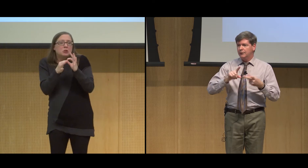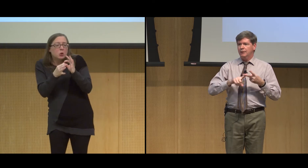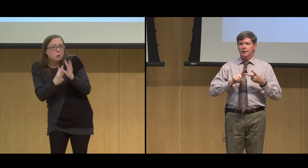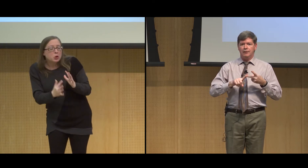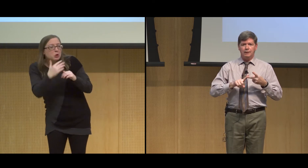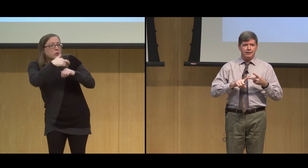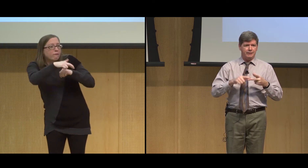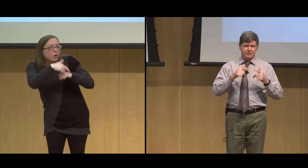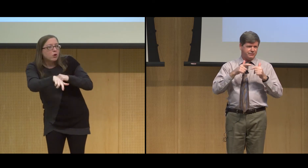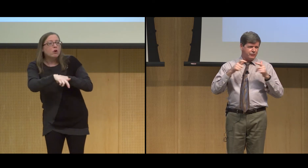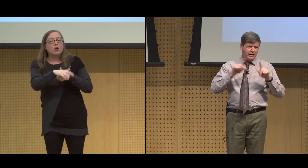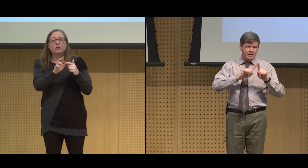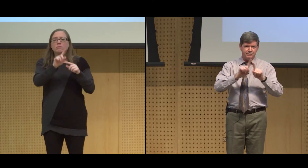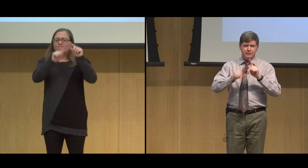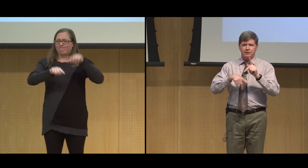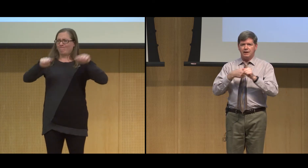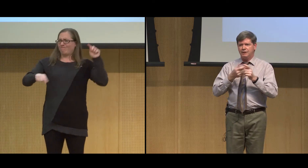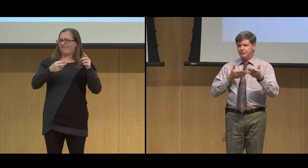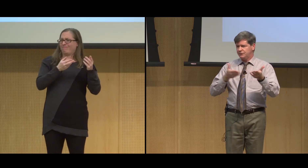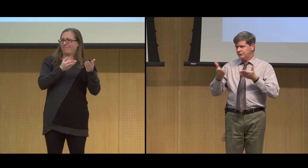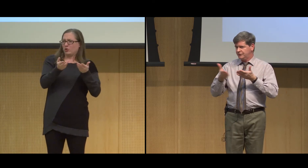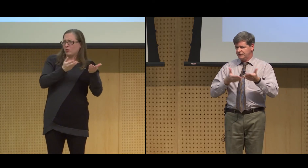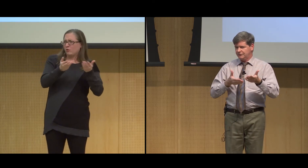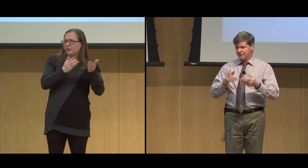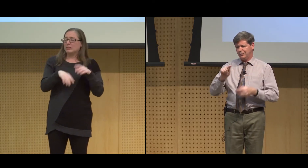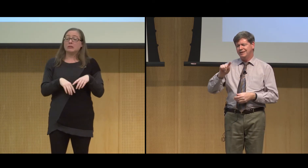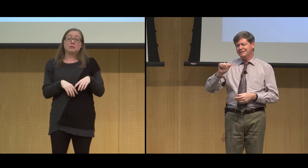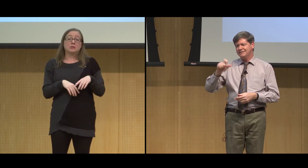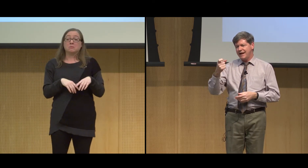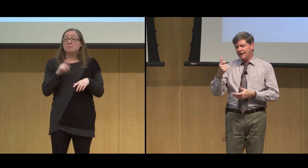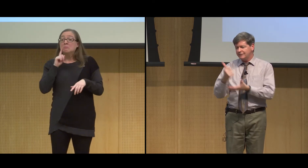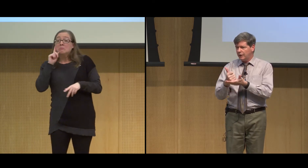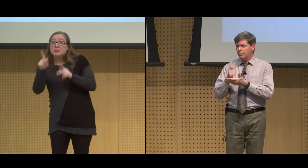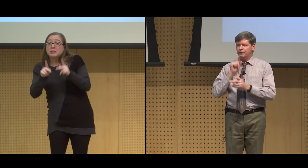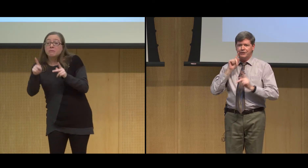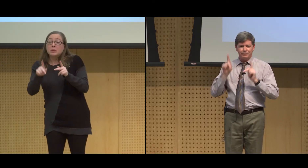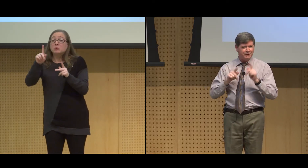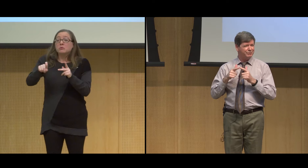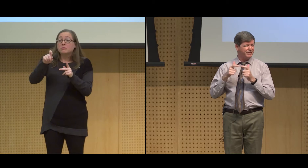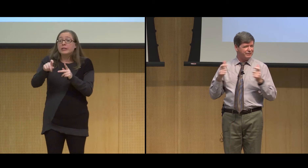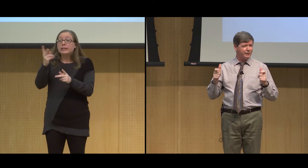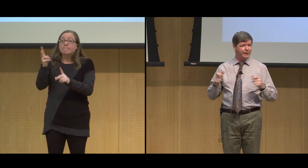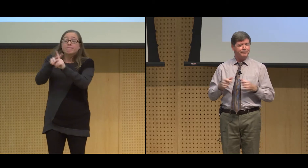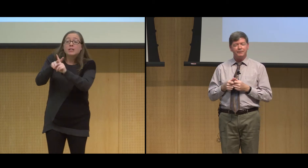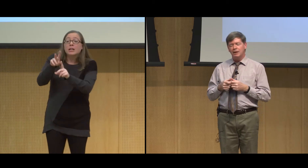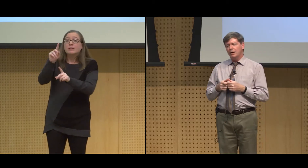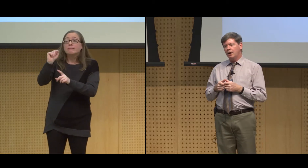and just a variety of different kinds of services-- you know, tax help for Deaf people, et cetera.